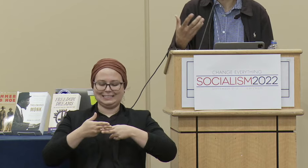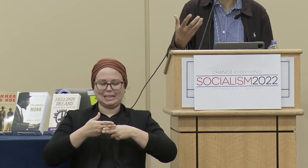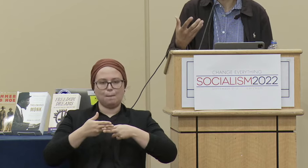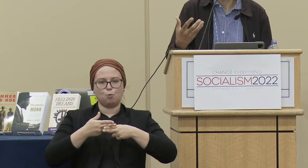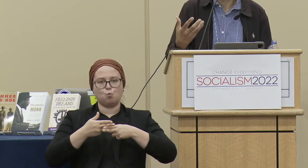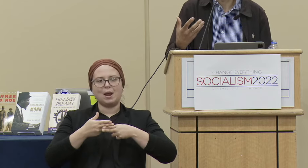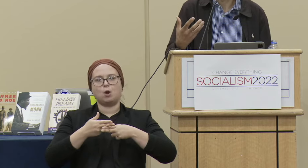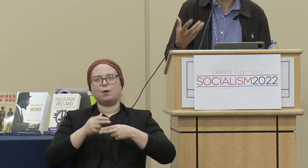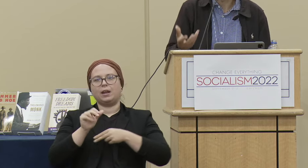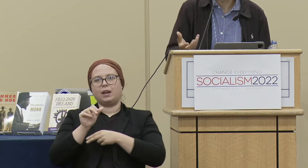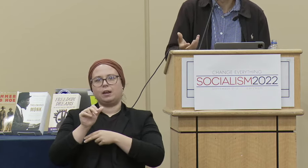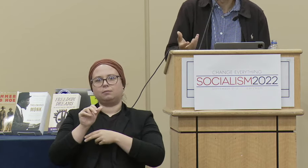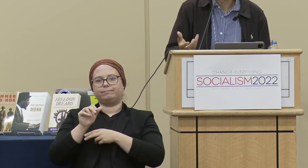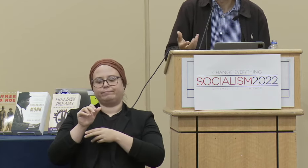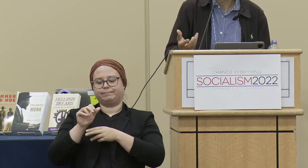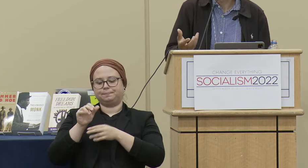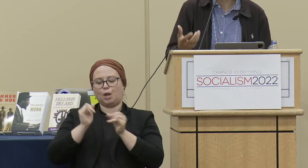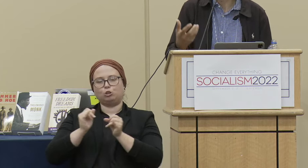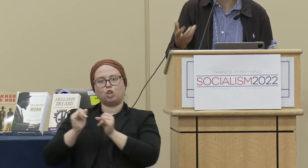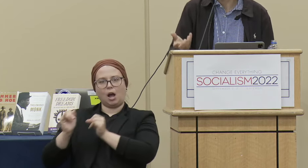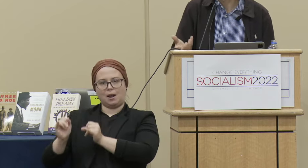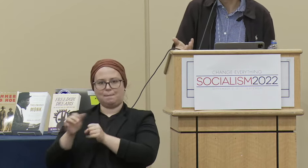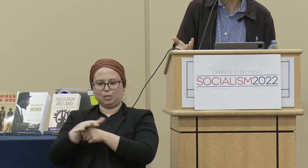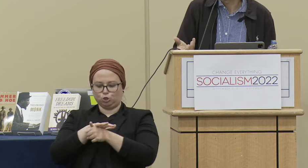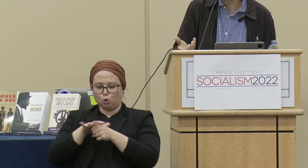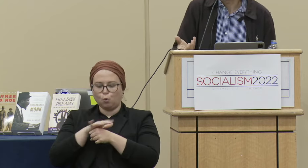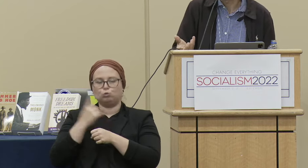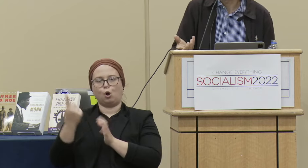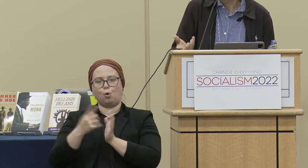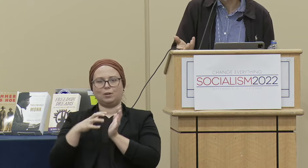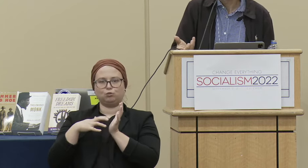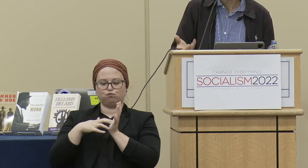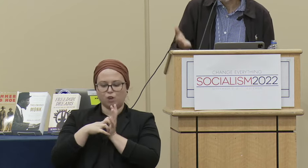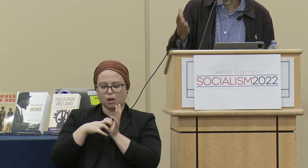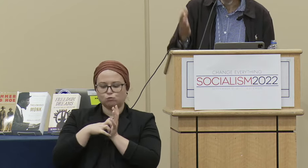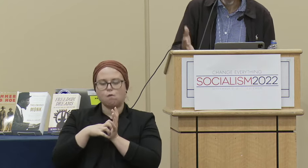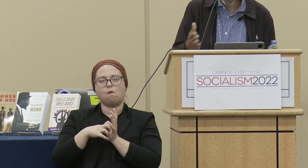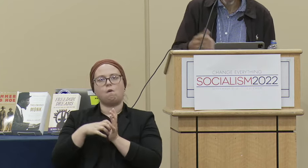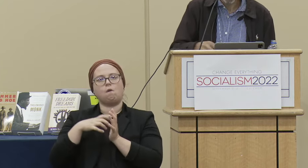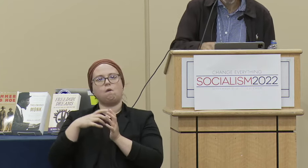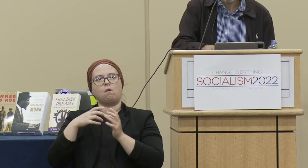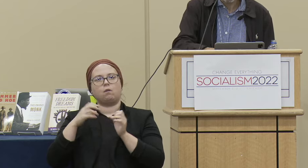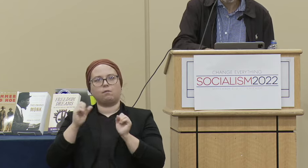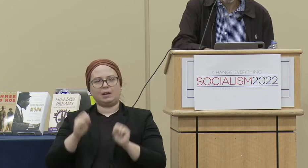to talk about -- I began talk about temporary autonomous zones. These zones are always fragile, always vulnerable to